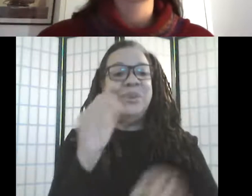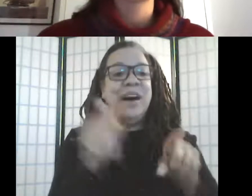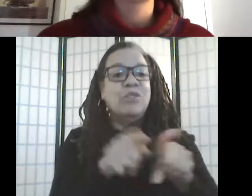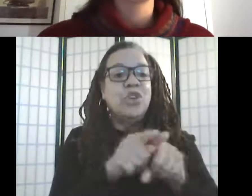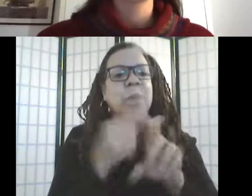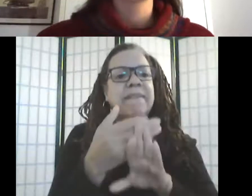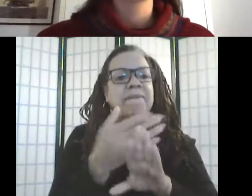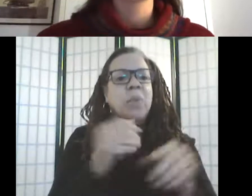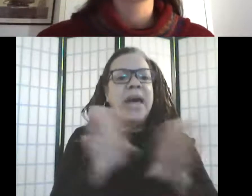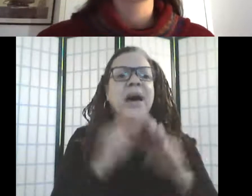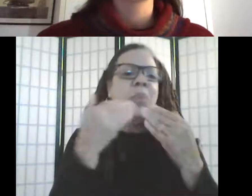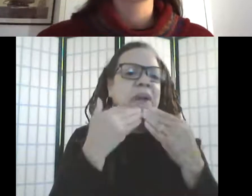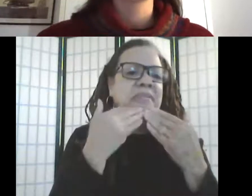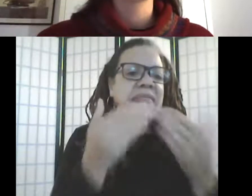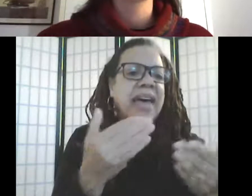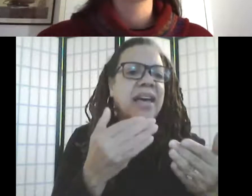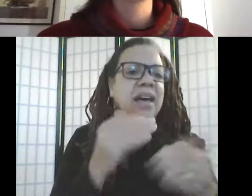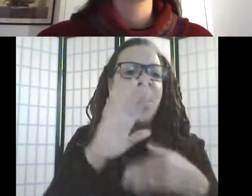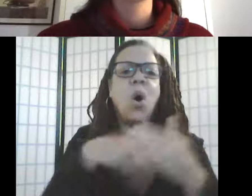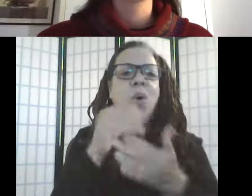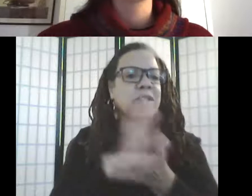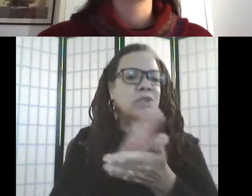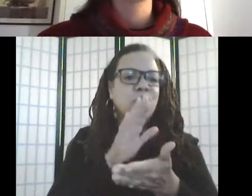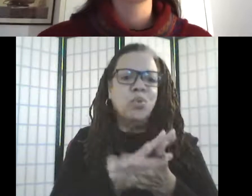I want to thank, um all the schools that have hosted these programs,